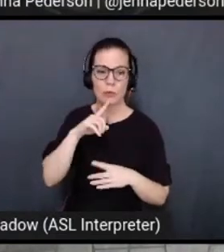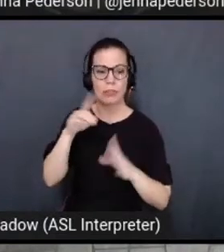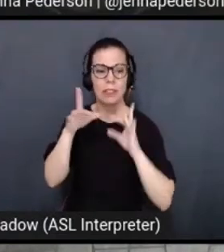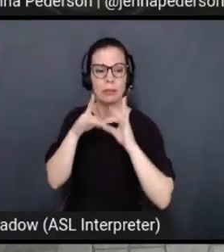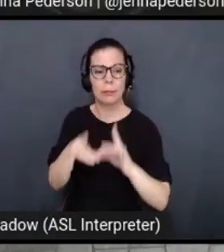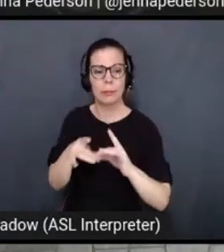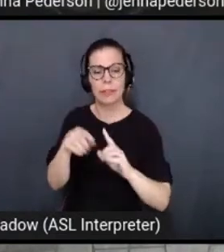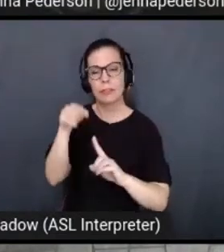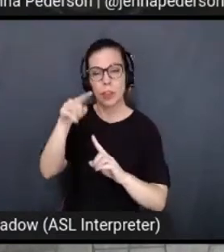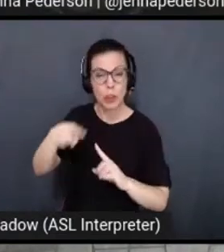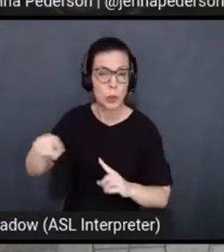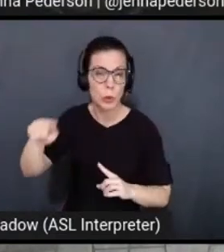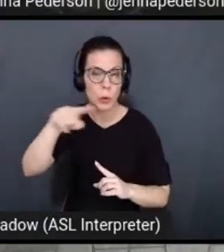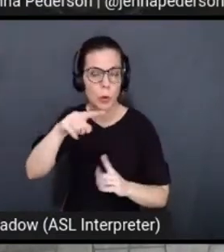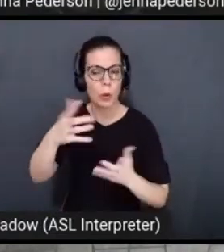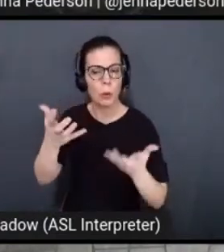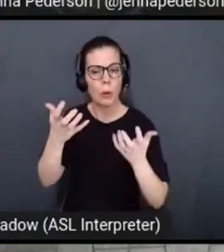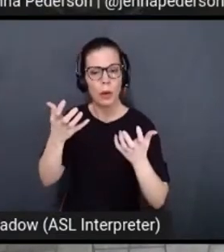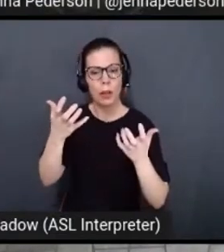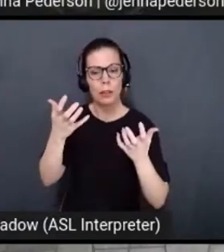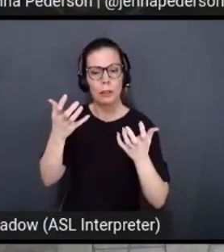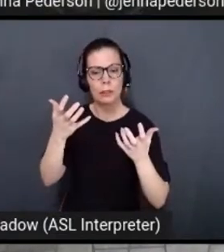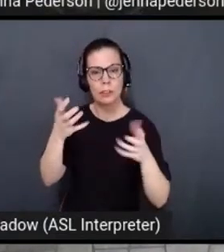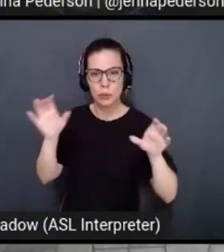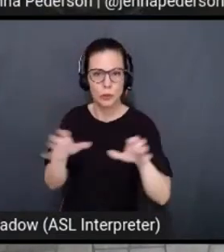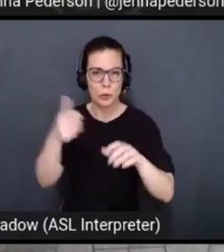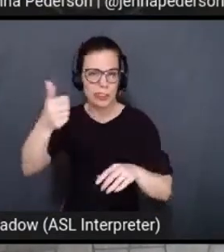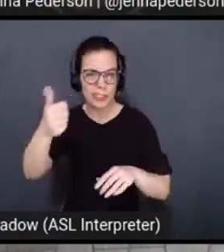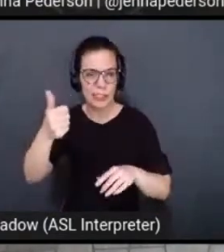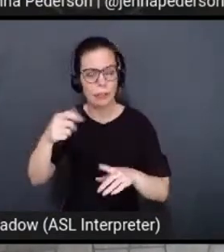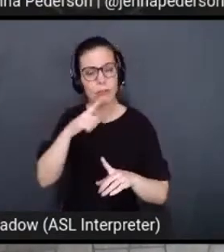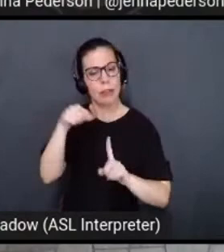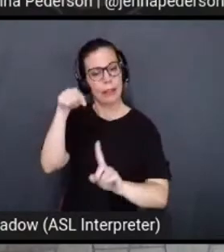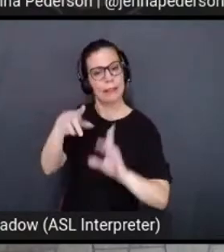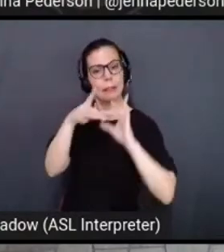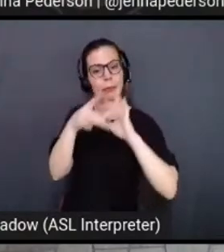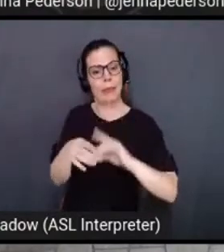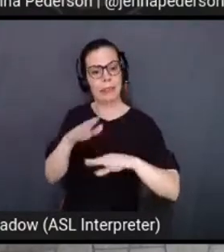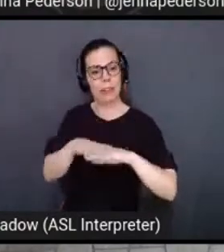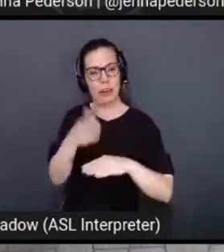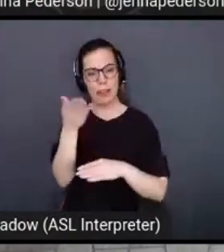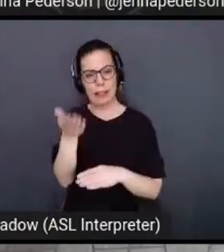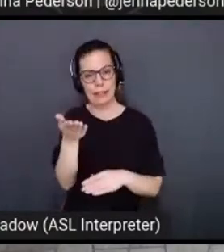who do want to sort of do it themselves, it's based on this loosely based,